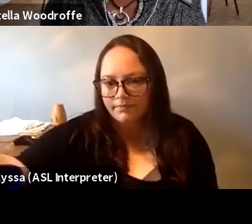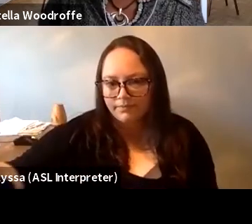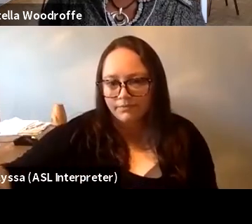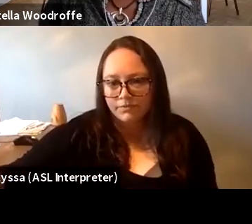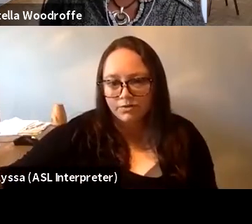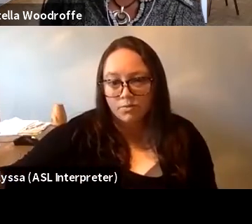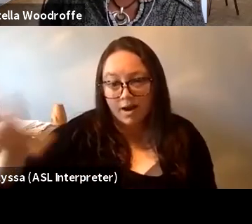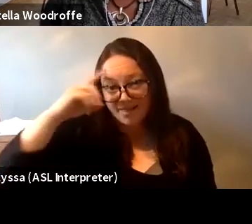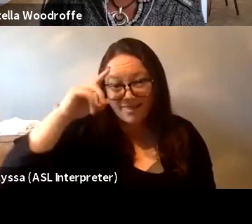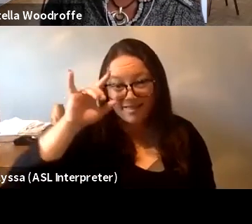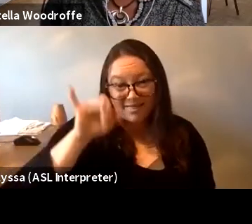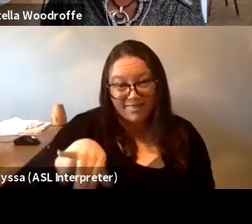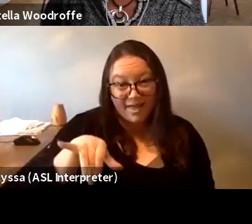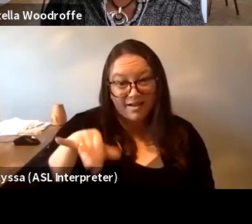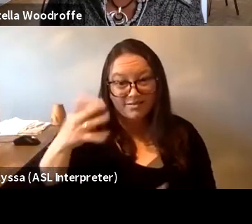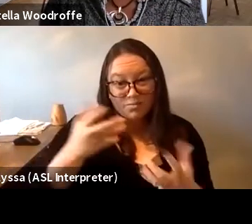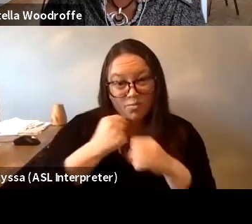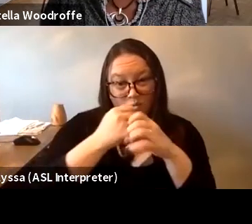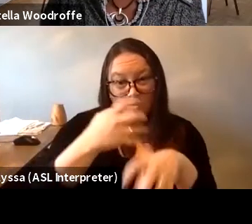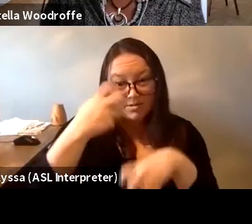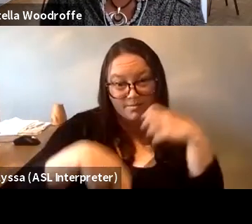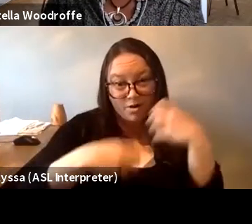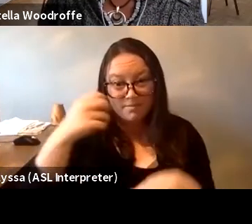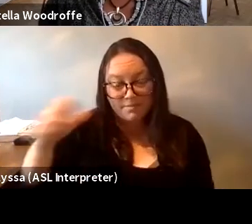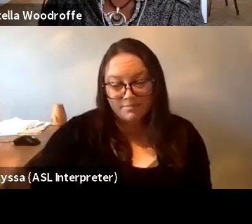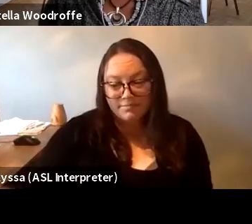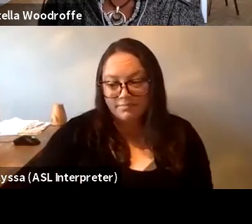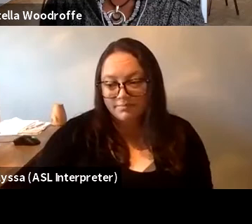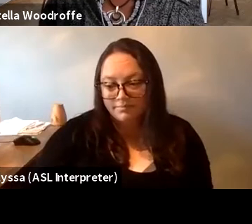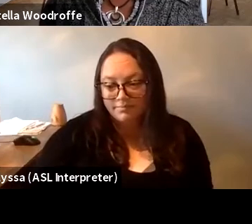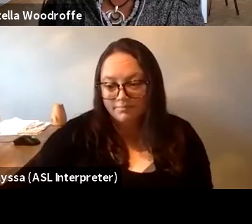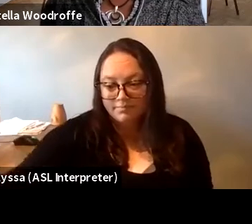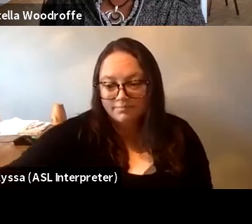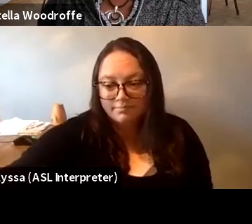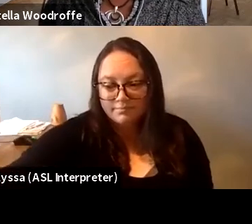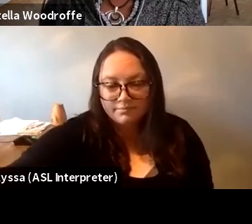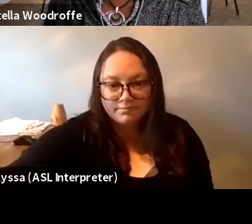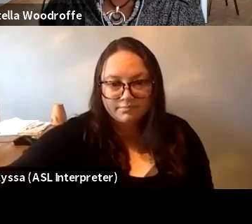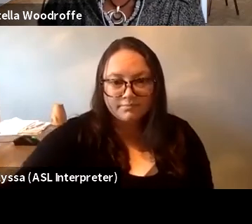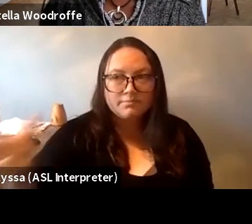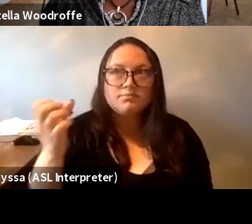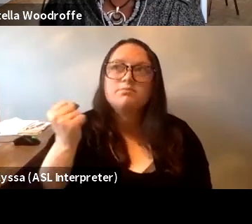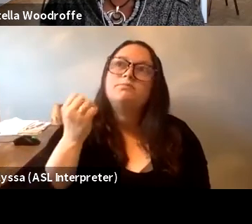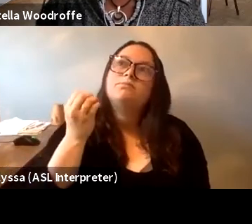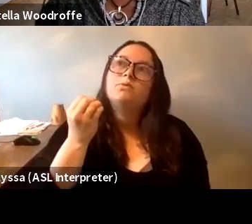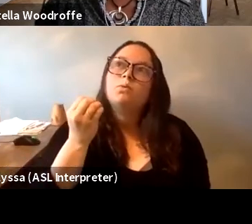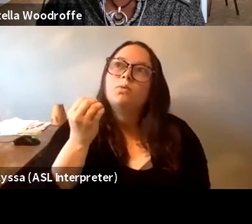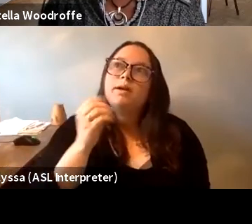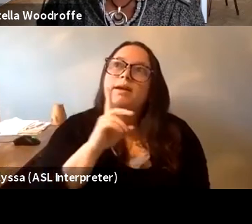problem is. So it's the person who doesn't fit